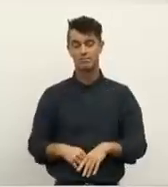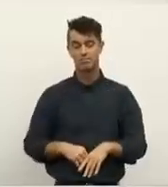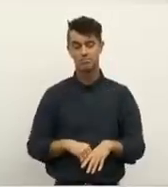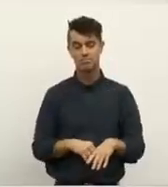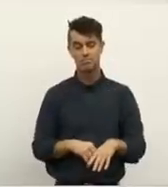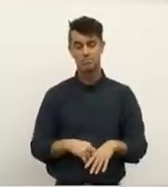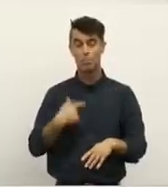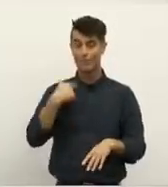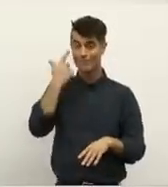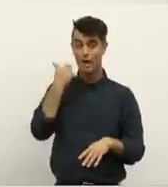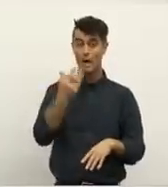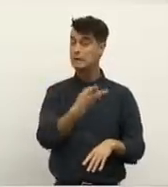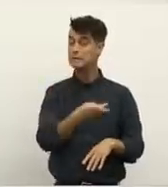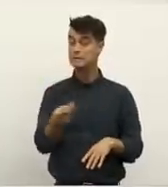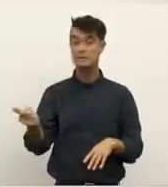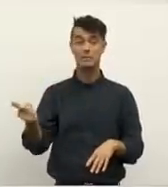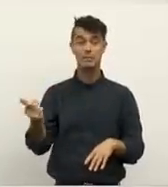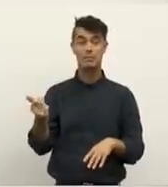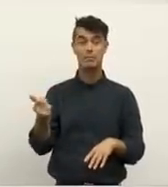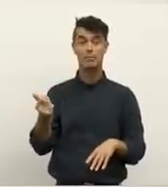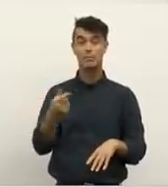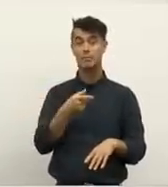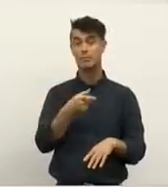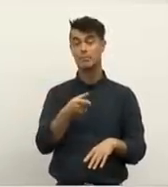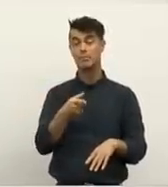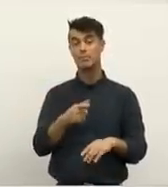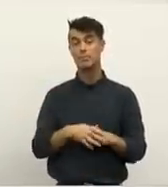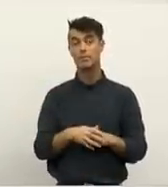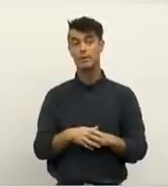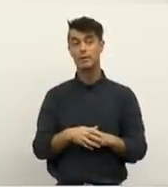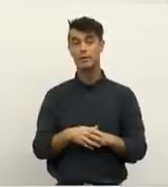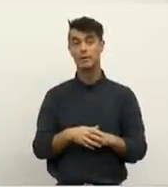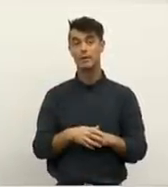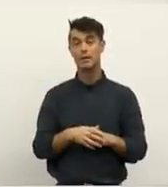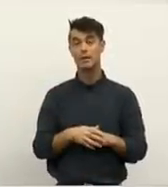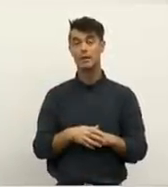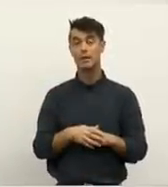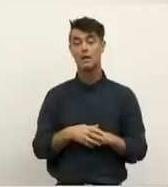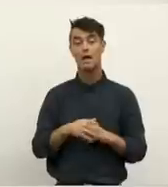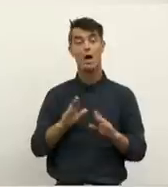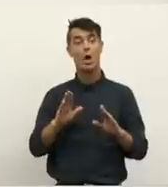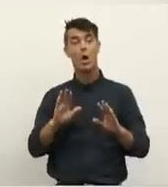are potentially not following the reasonable and necessary lengths,